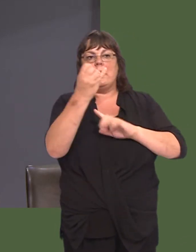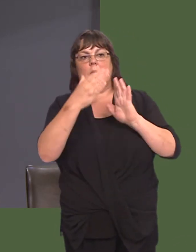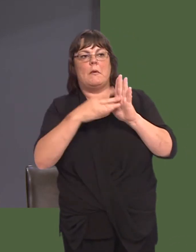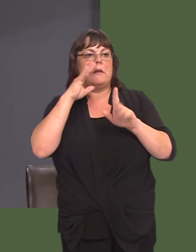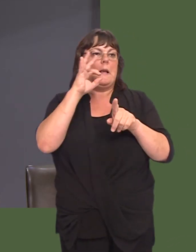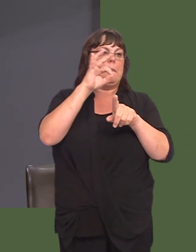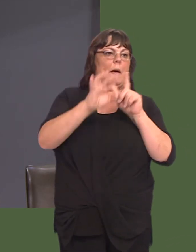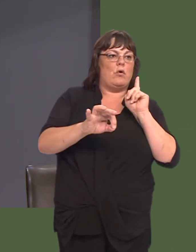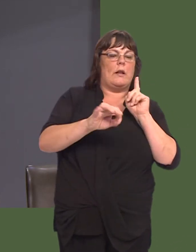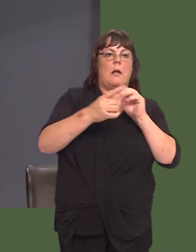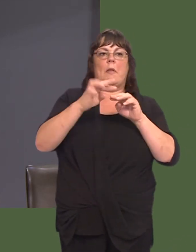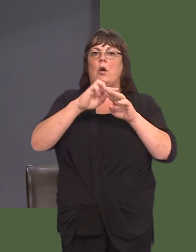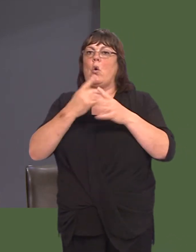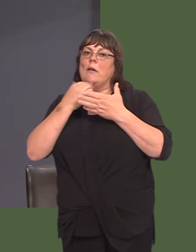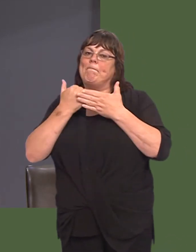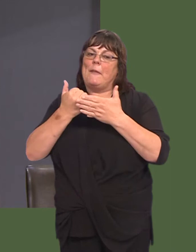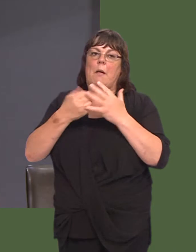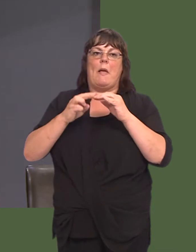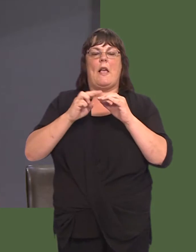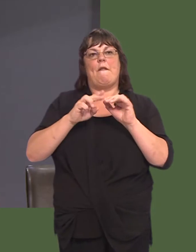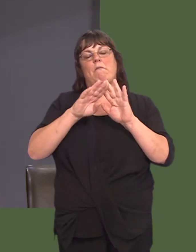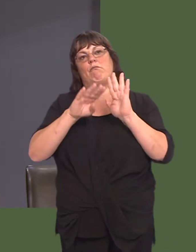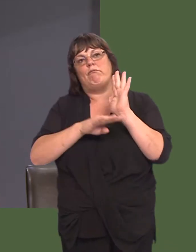and then they can only deal with mild to medium trauma because there are no acute services,